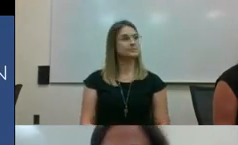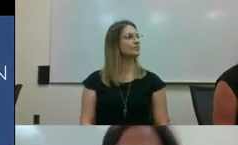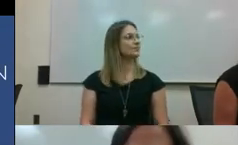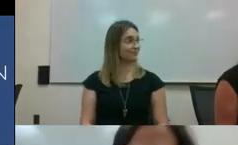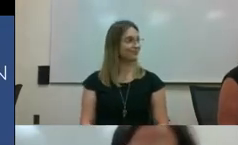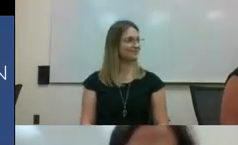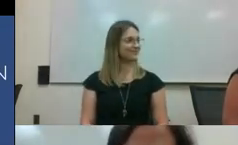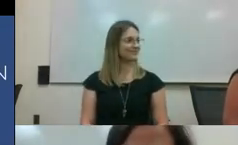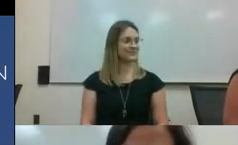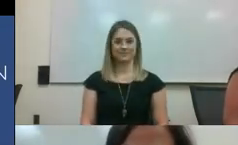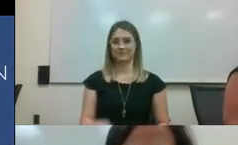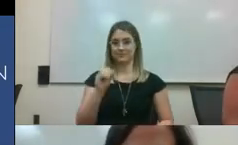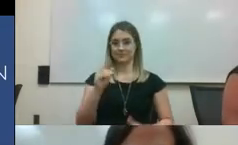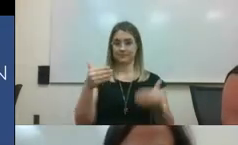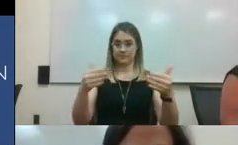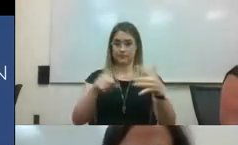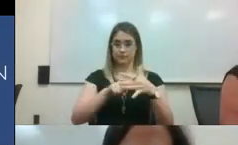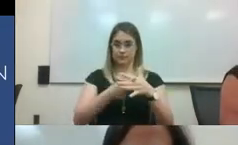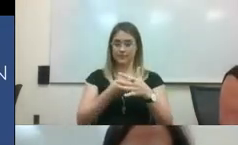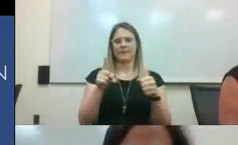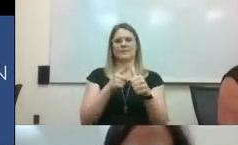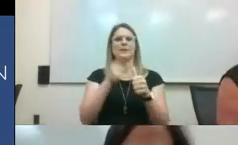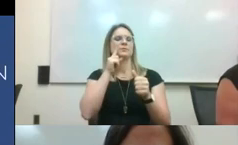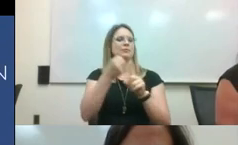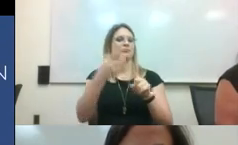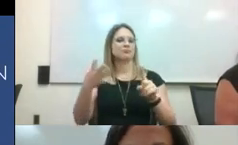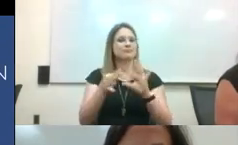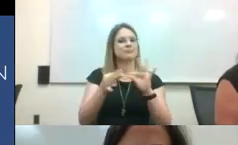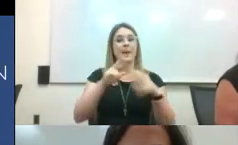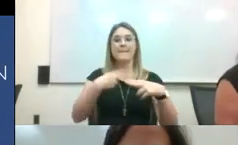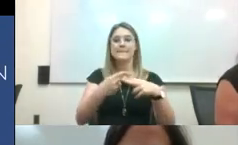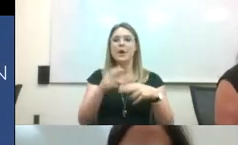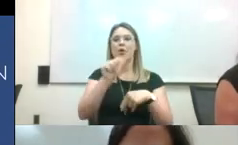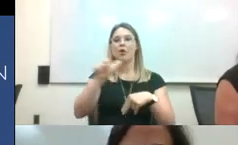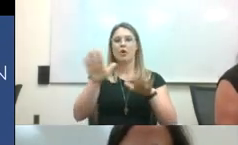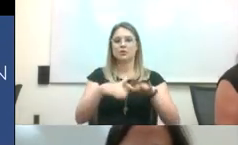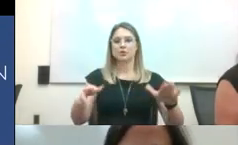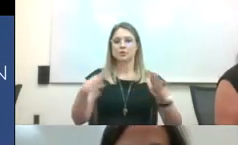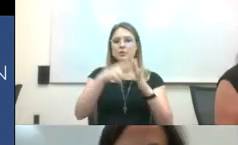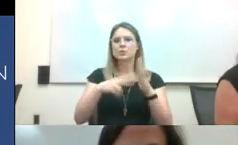All right, so let's get started. I'll tell you a little bit about All Children Reading and the work that we do.